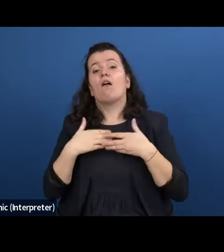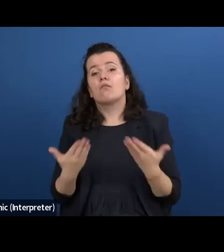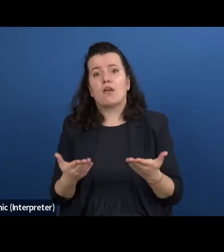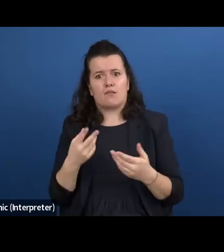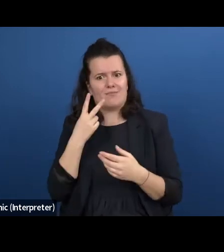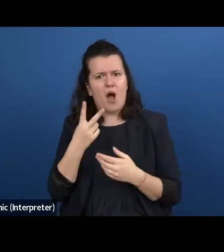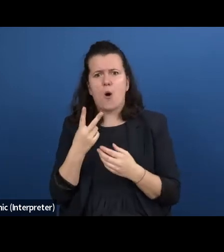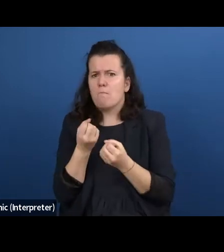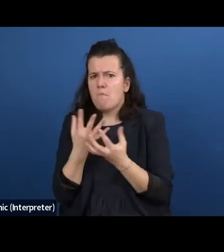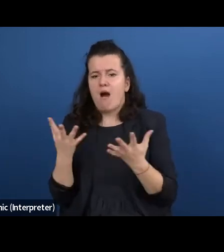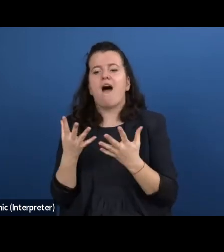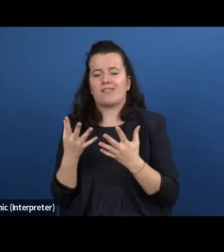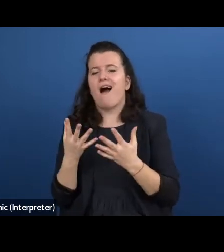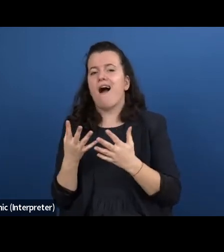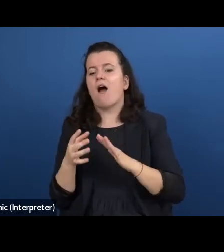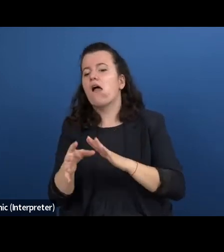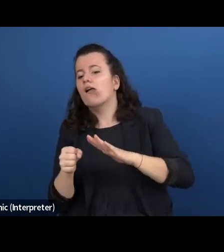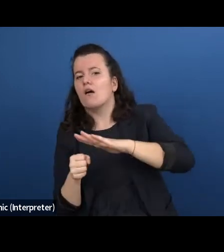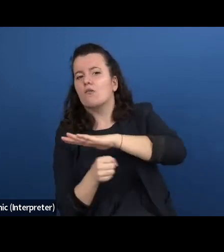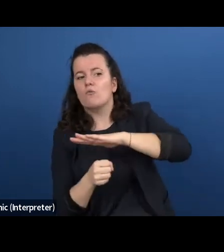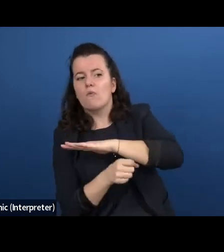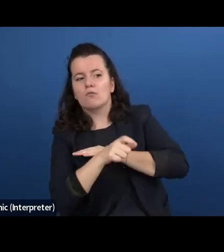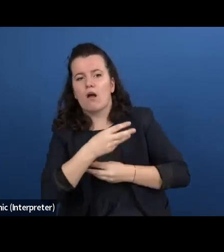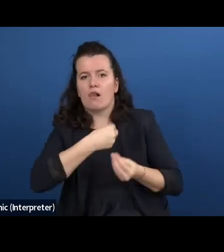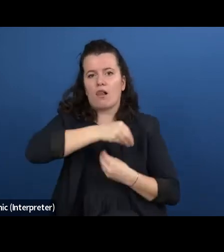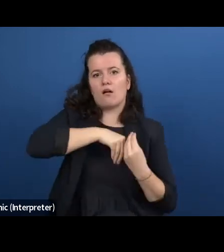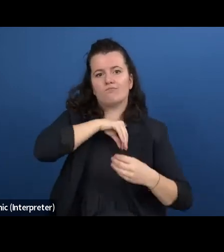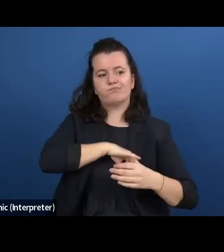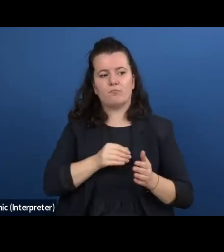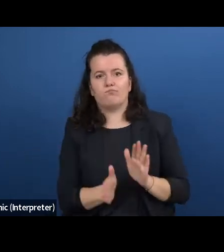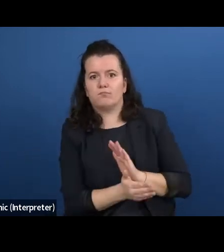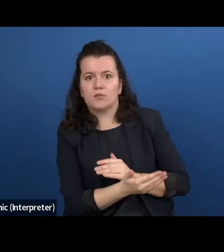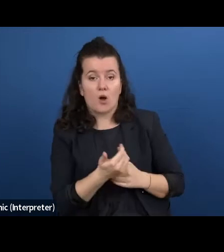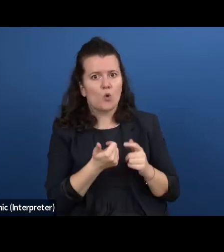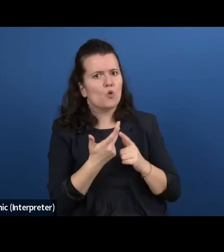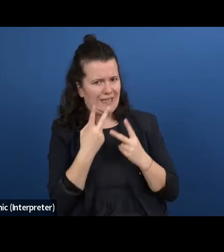Some reports presented the evidence of a direct link